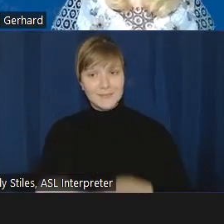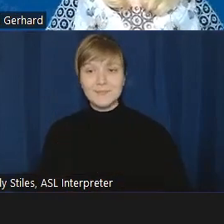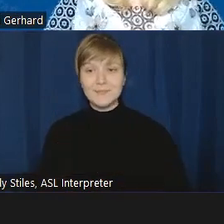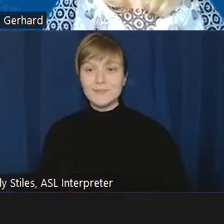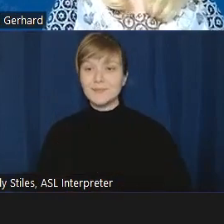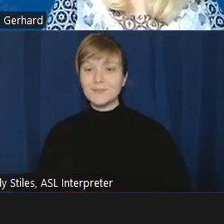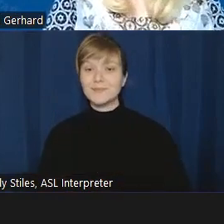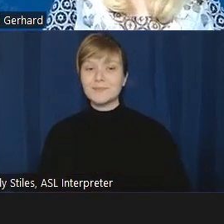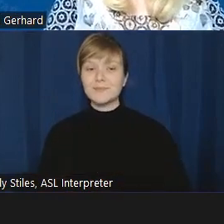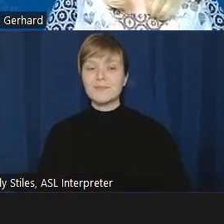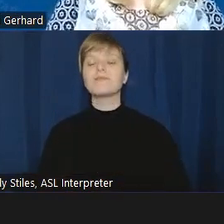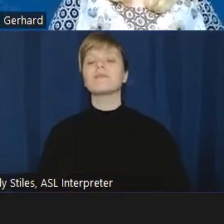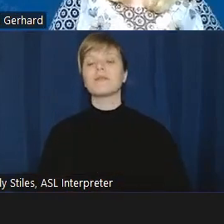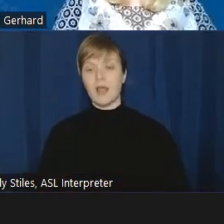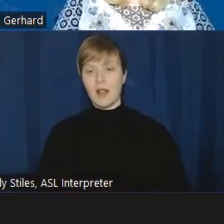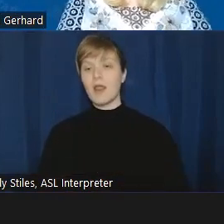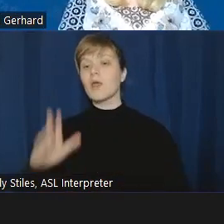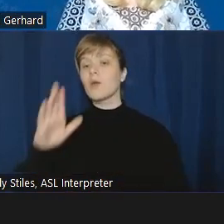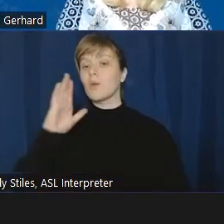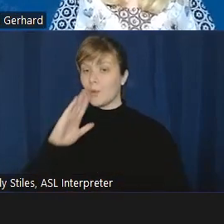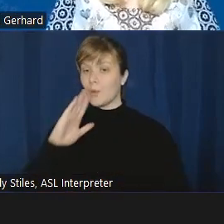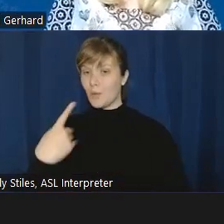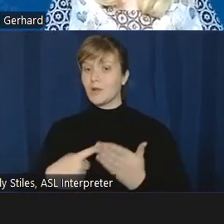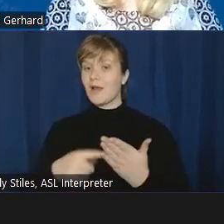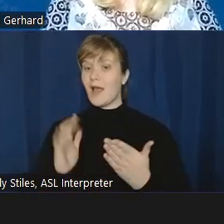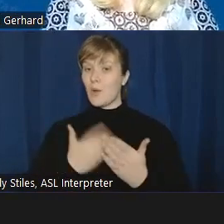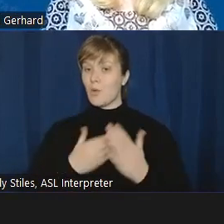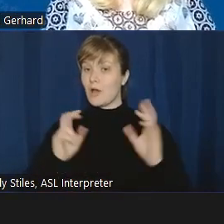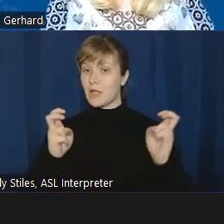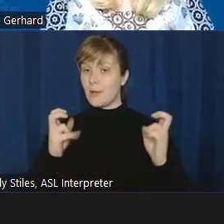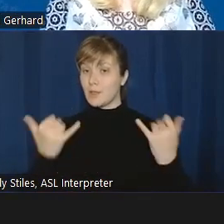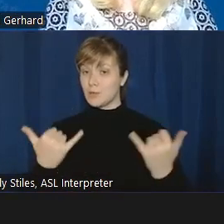As we move into our topic today, I want to first explore with you some of the ways in